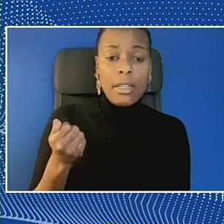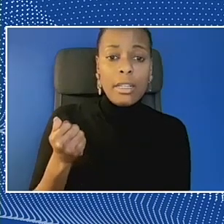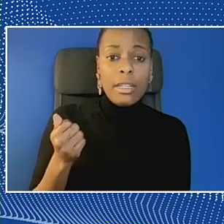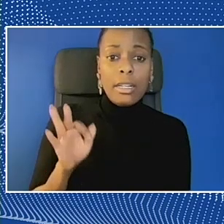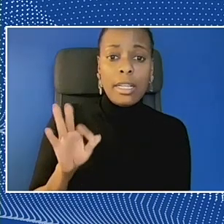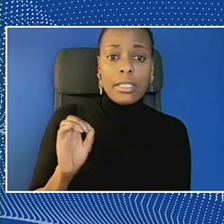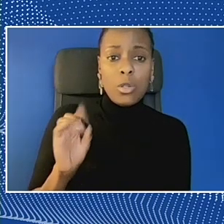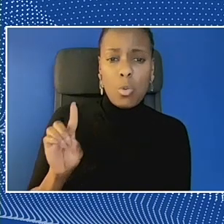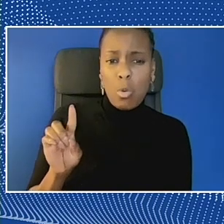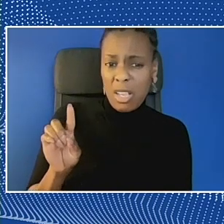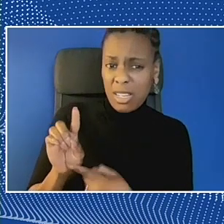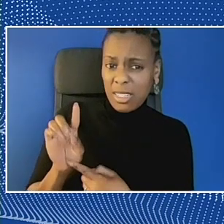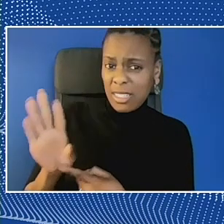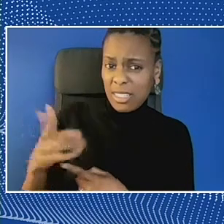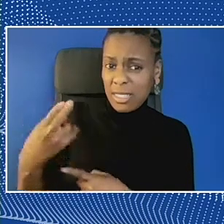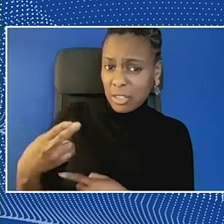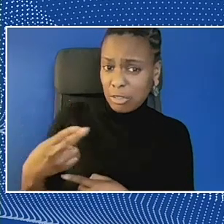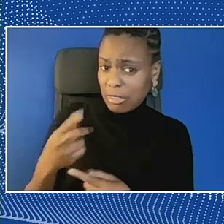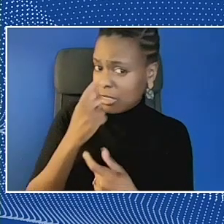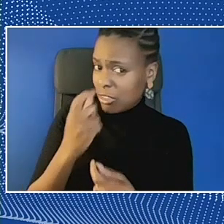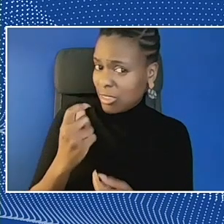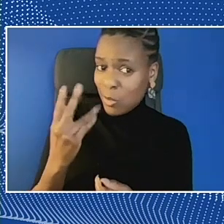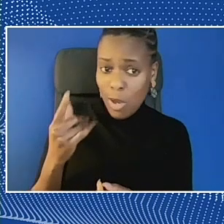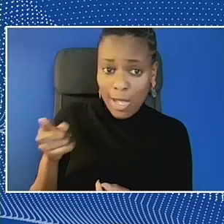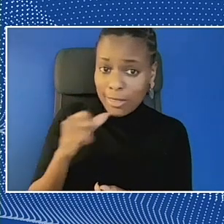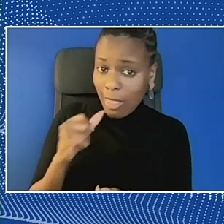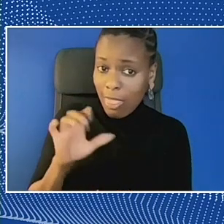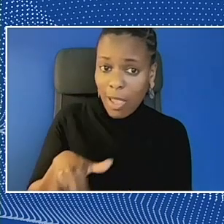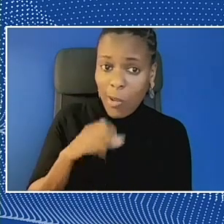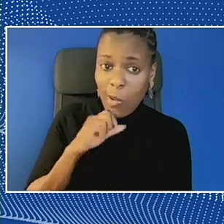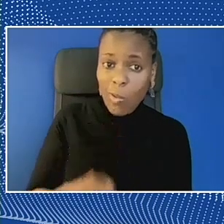interesting because he's not that old. I don't even think student loans were